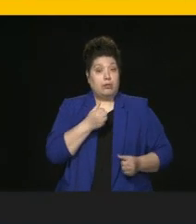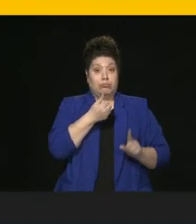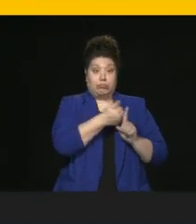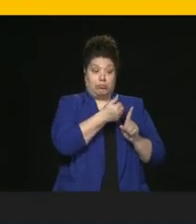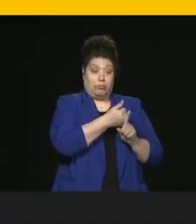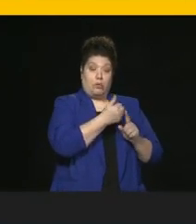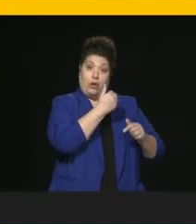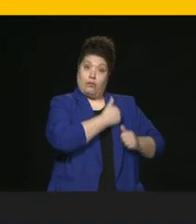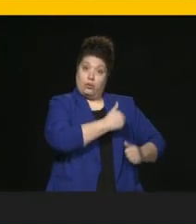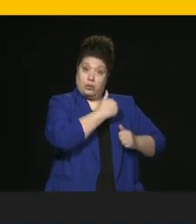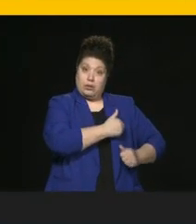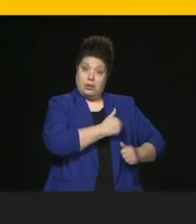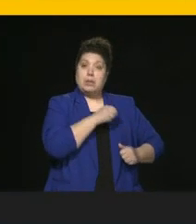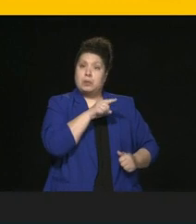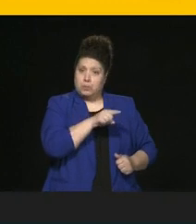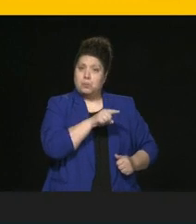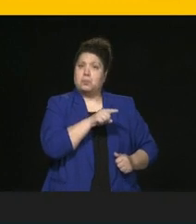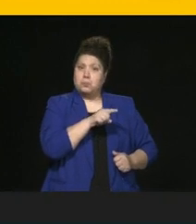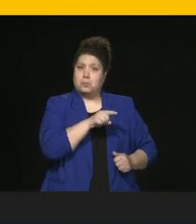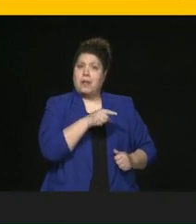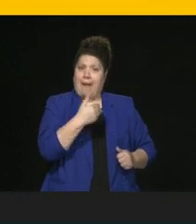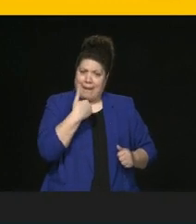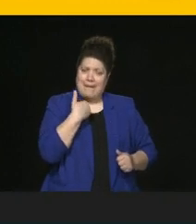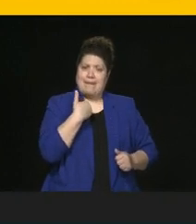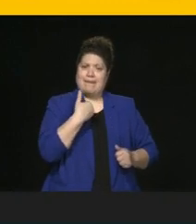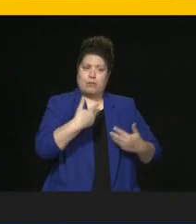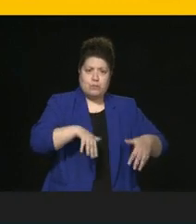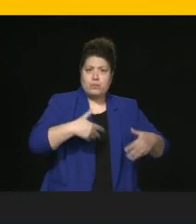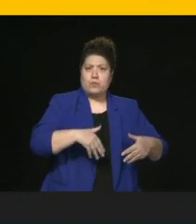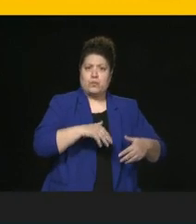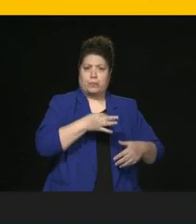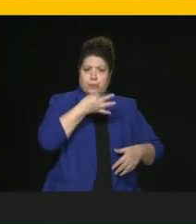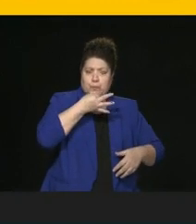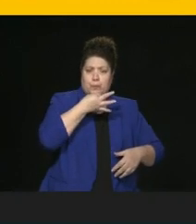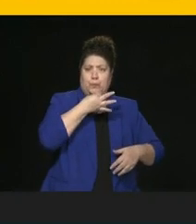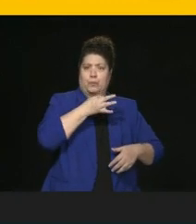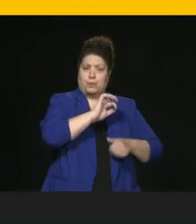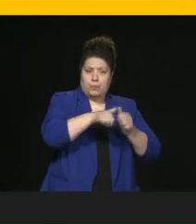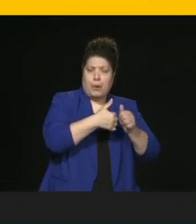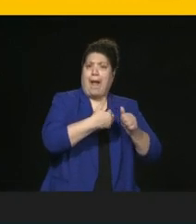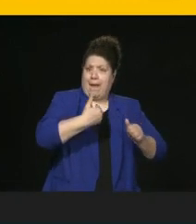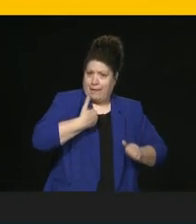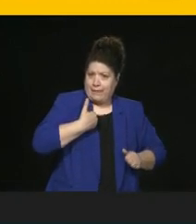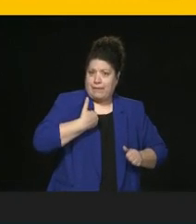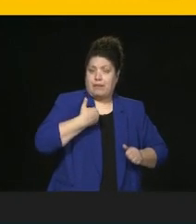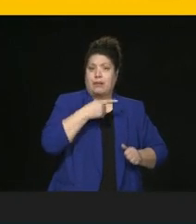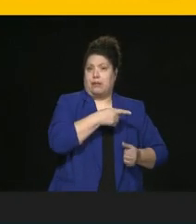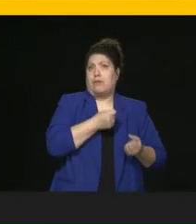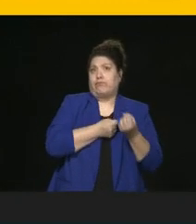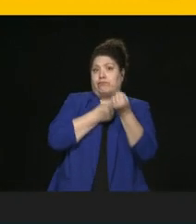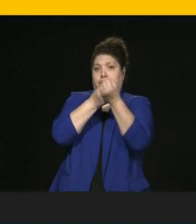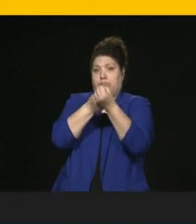WELL, THE CANADIAN ARMED FORCES CAN HELP OUT SUBSTANTIALLY WHEN